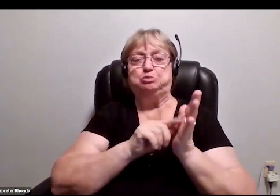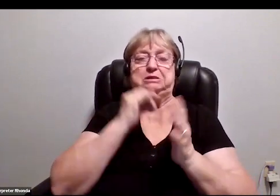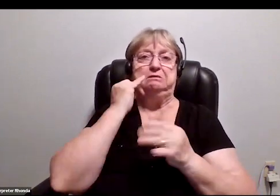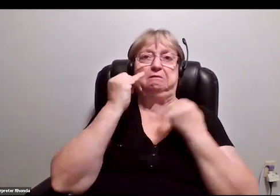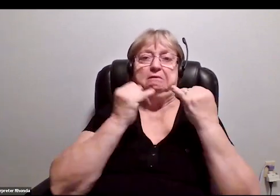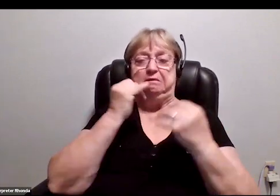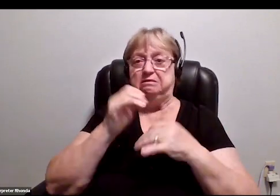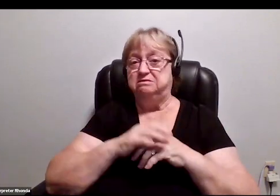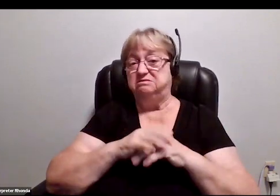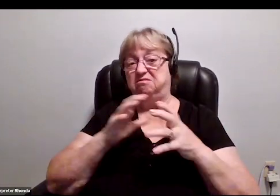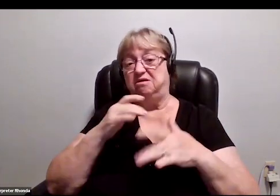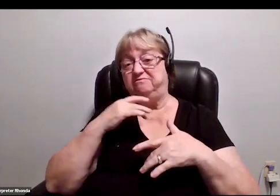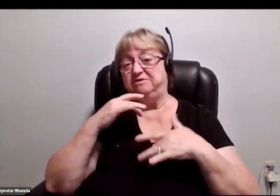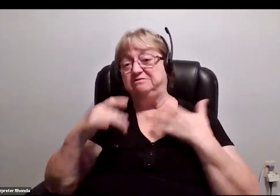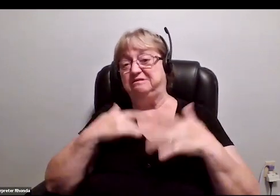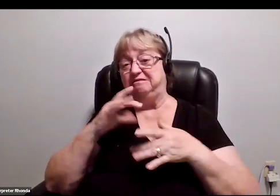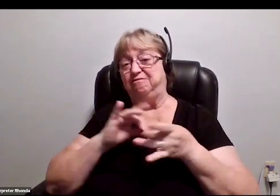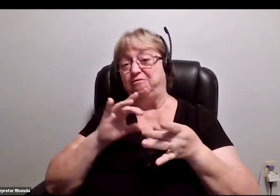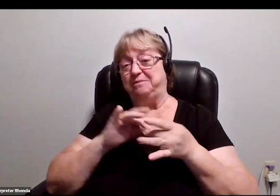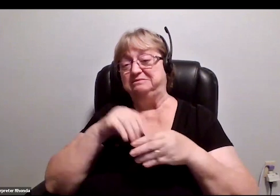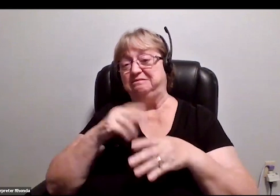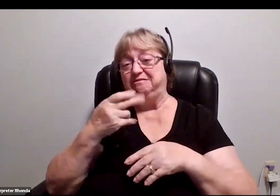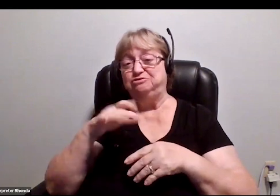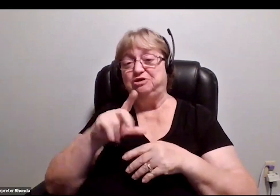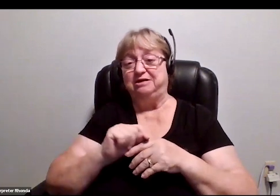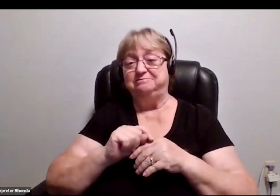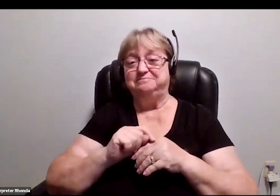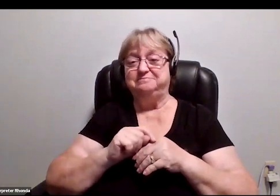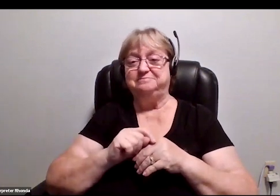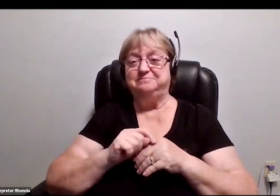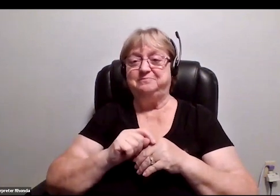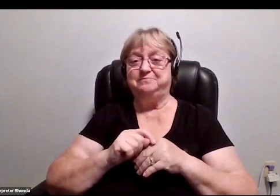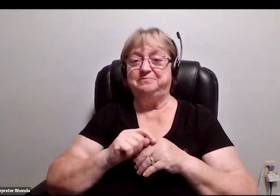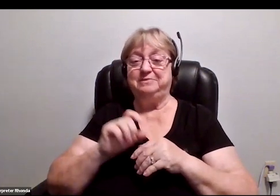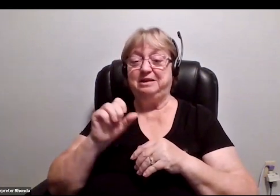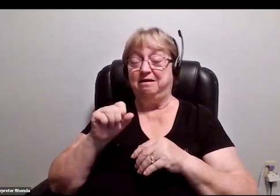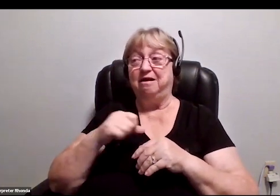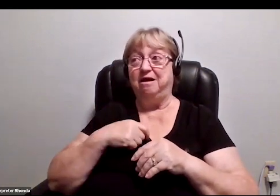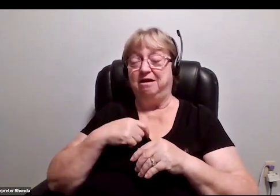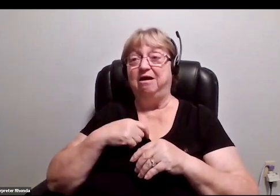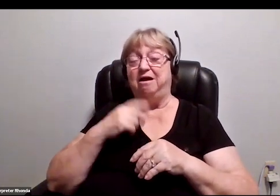Lots of exciting comments here in the chat. Yes. [crosstalk] definitely have See3D as a partner brand.